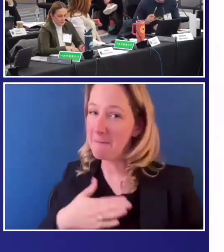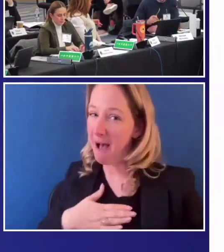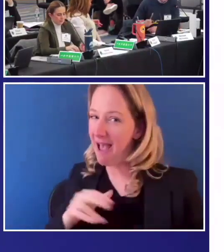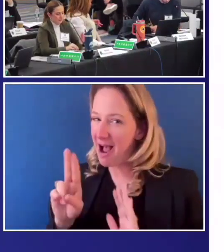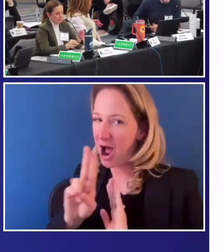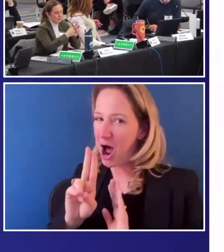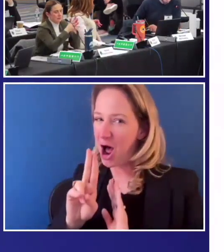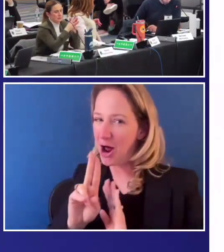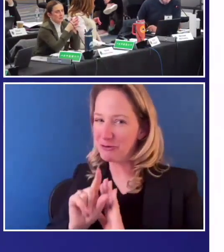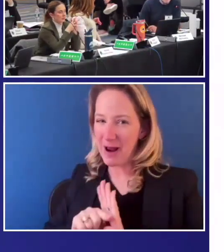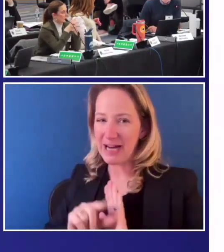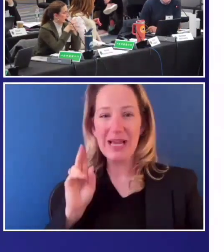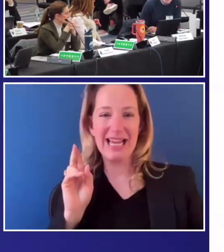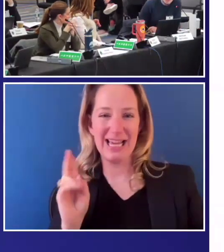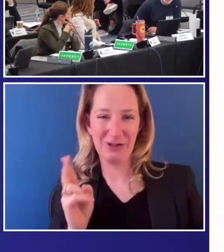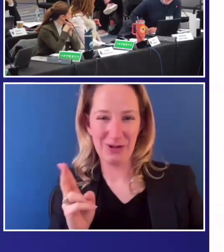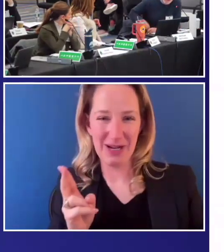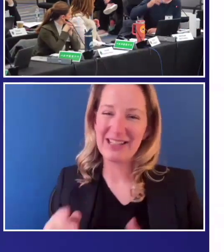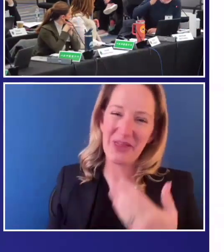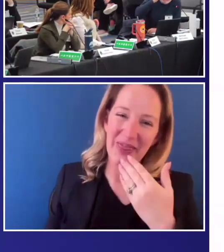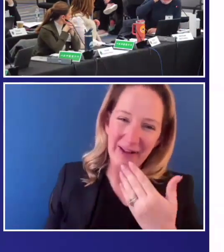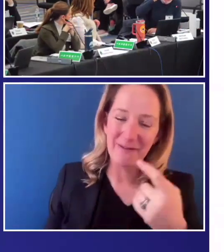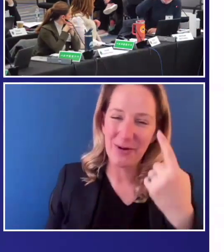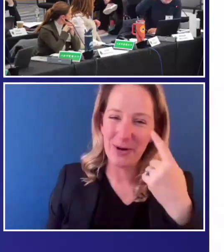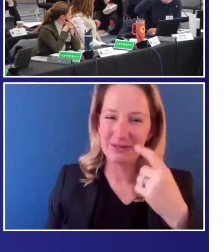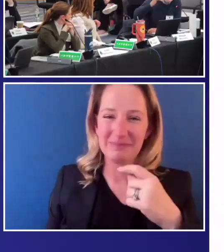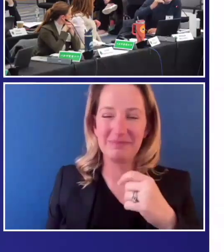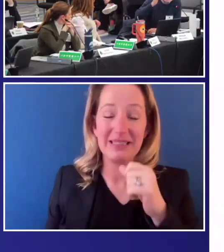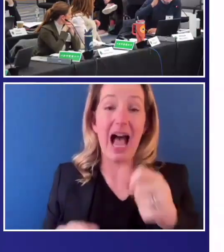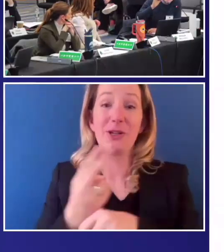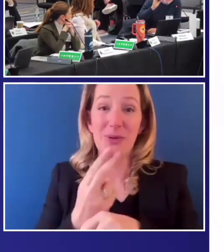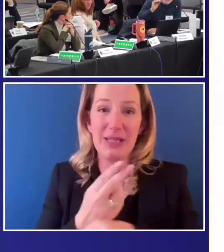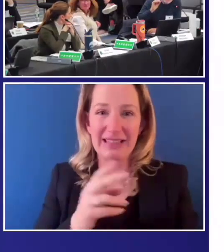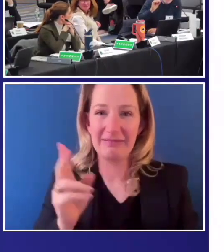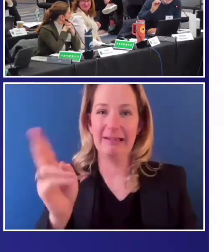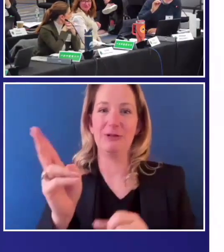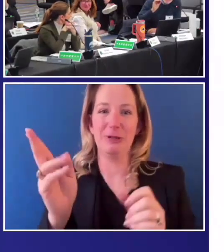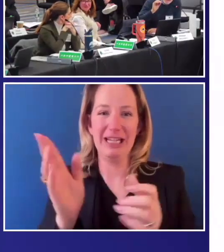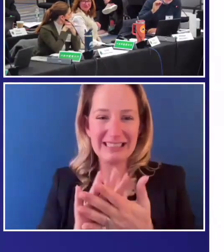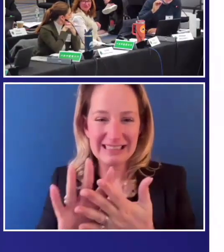would, would -- so, so did you do the analysis, I guess?